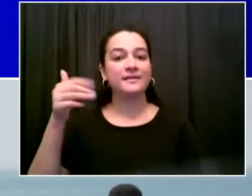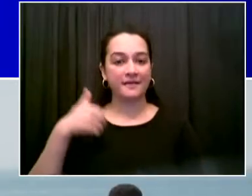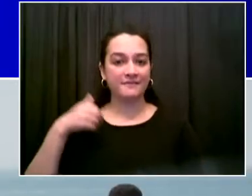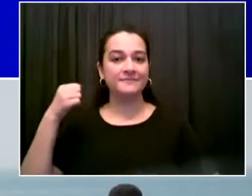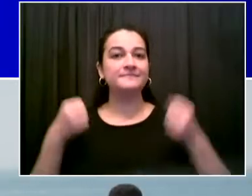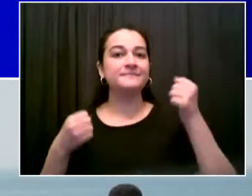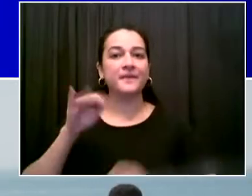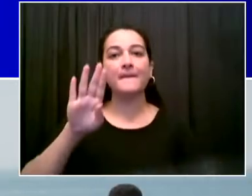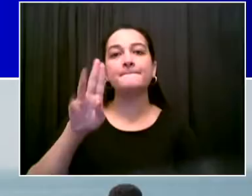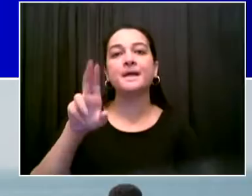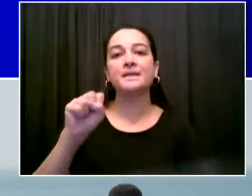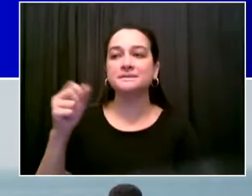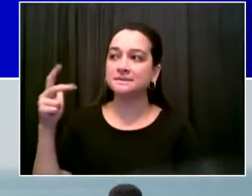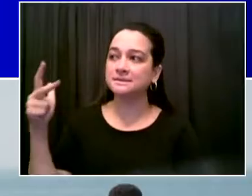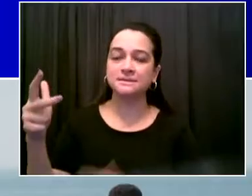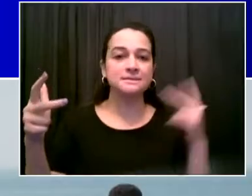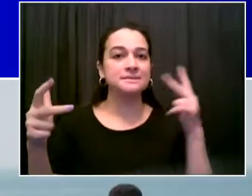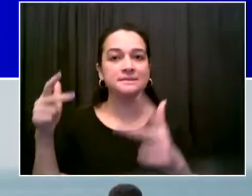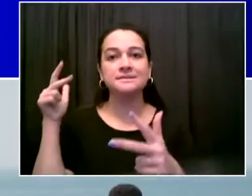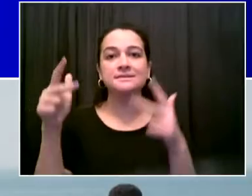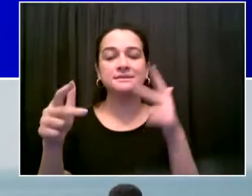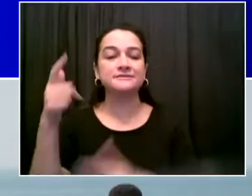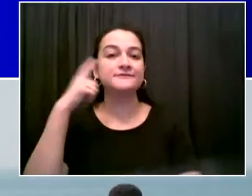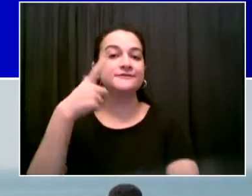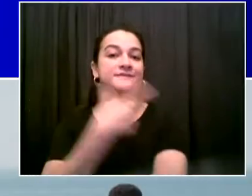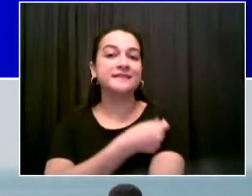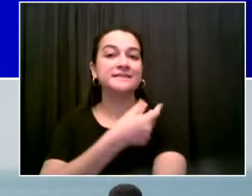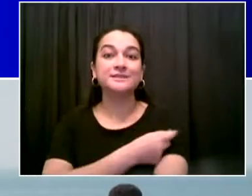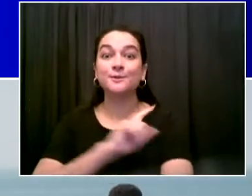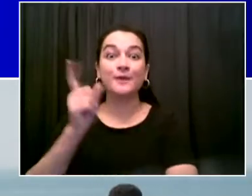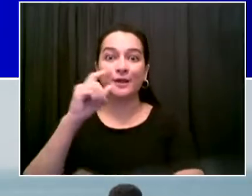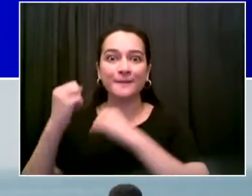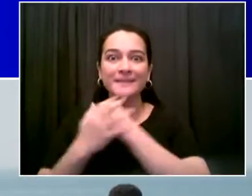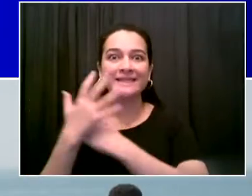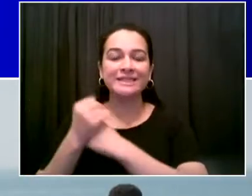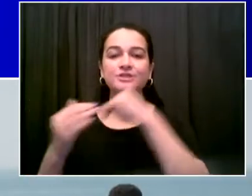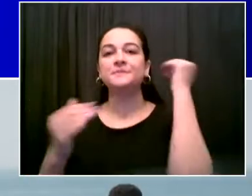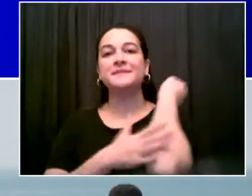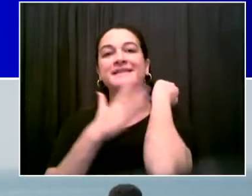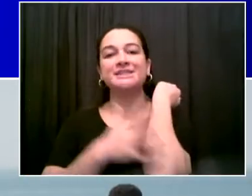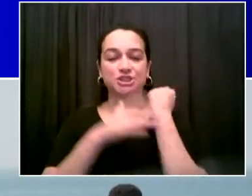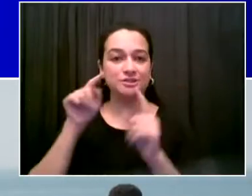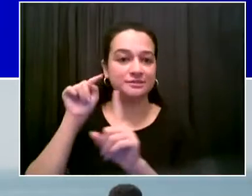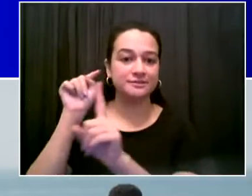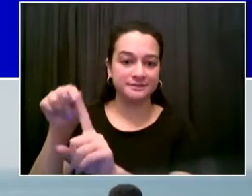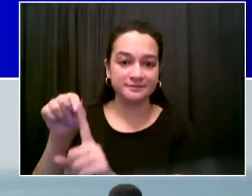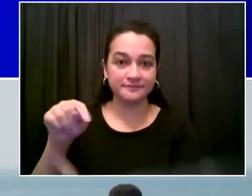REOPENING WITH VACCINATION EFFORT. THIS WEEKEND MOBILE VACCINATION EFFORTS AND BUSES WILL BE OUT THERE AT